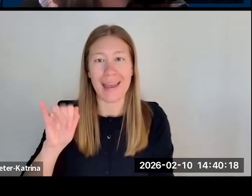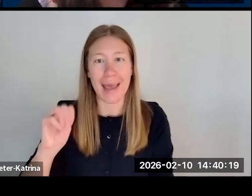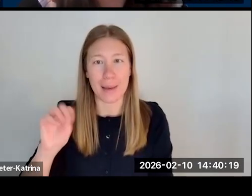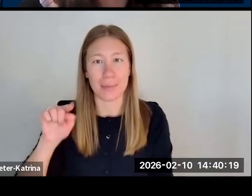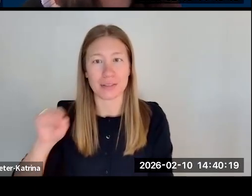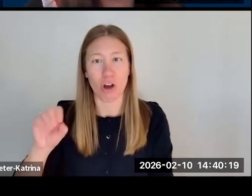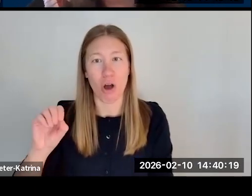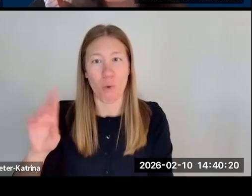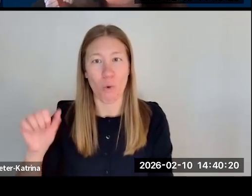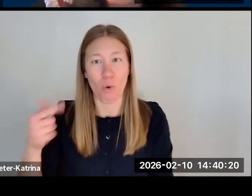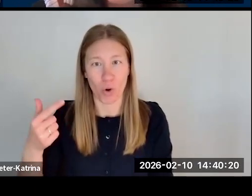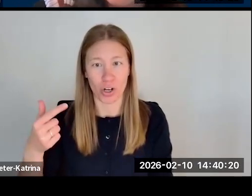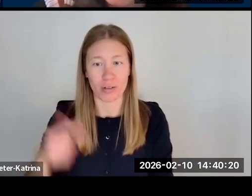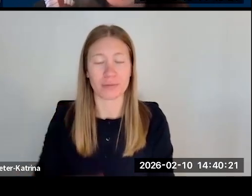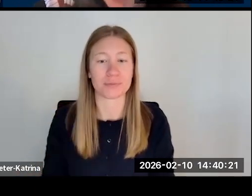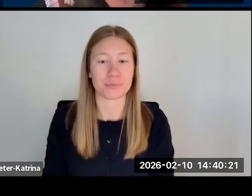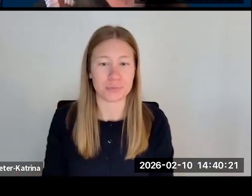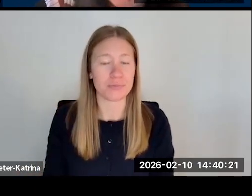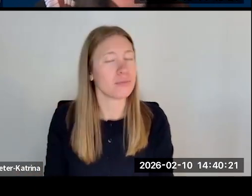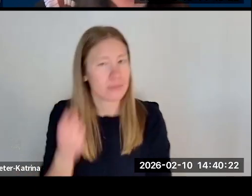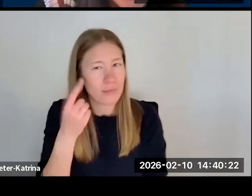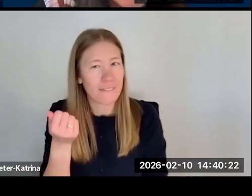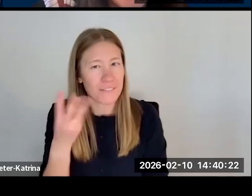and to pull the colors, there's a few different options.